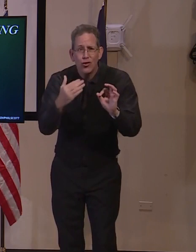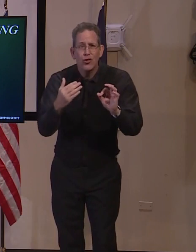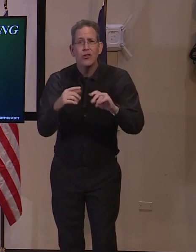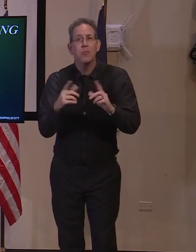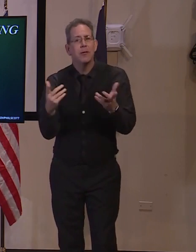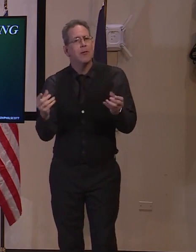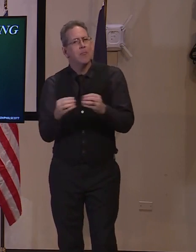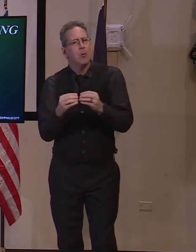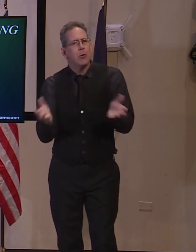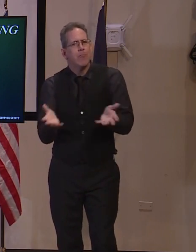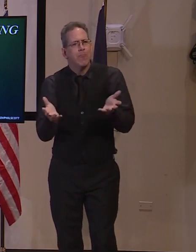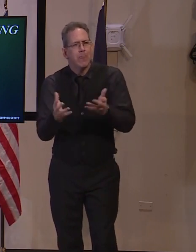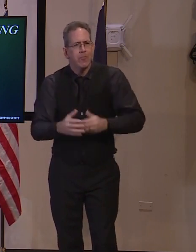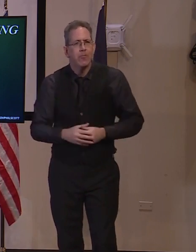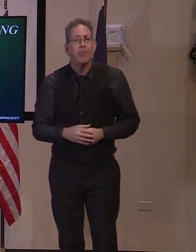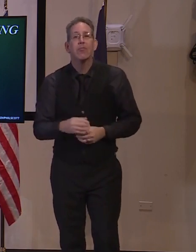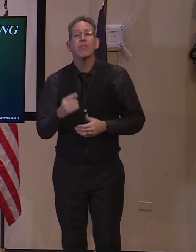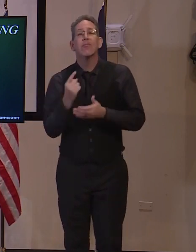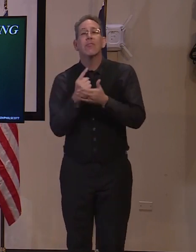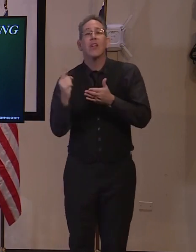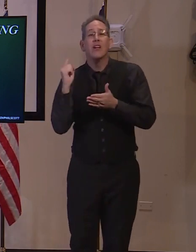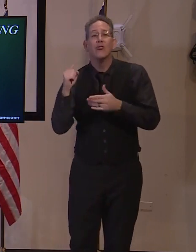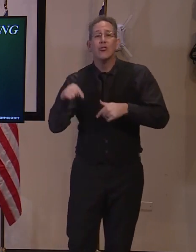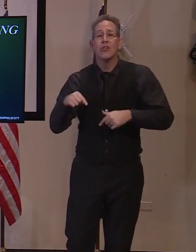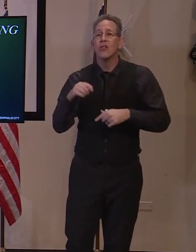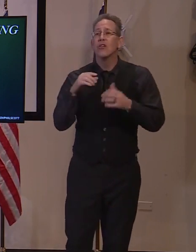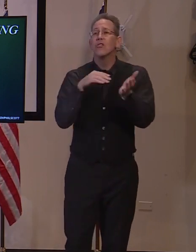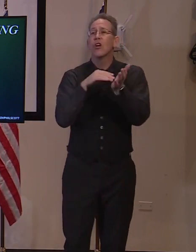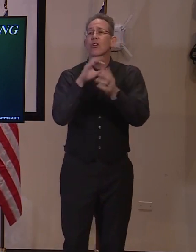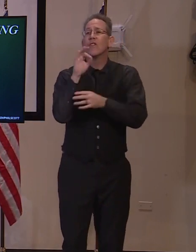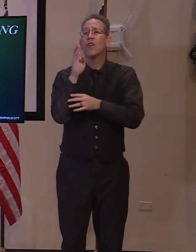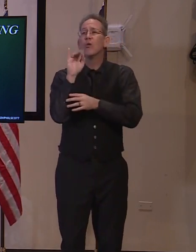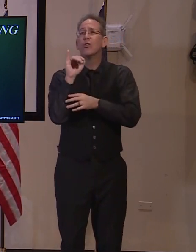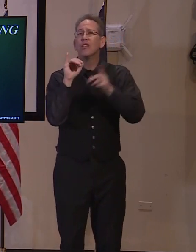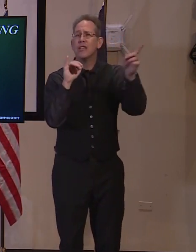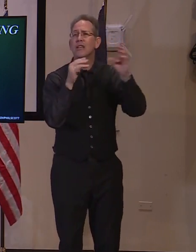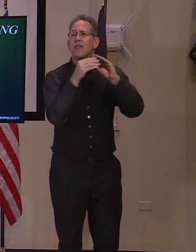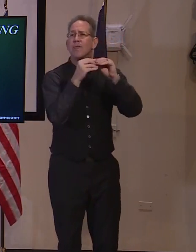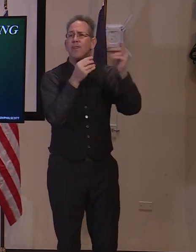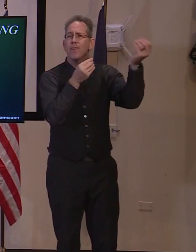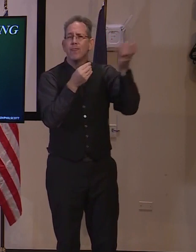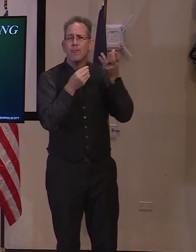would change to include someone who has received their booster. He said, It's